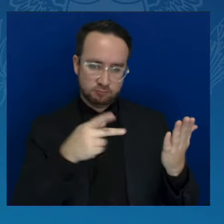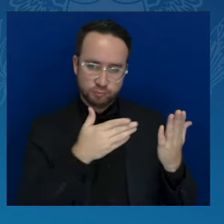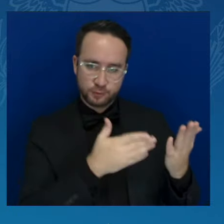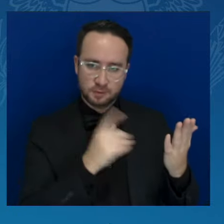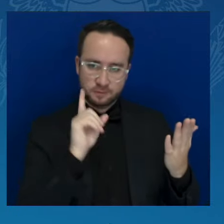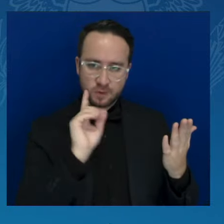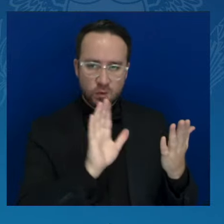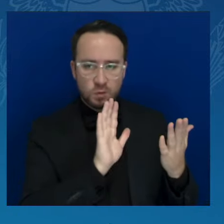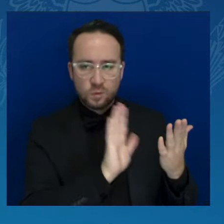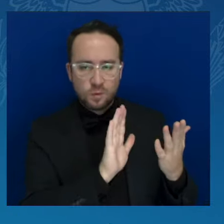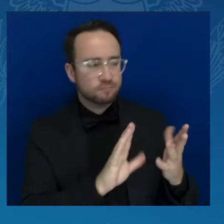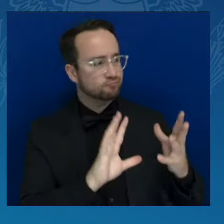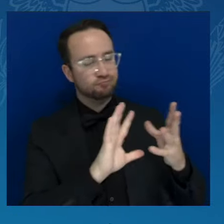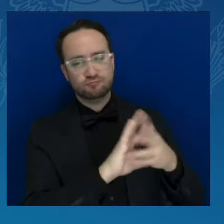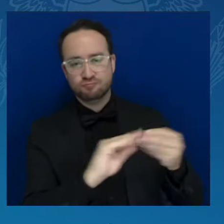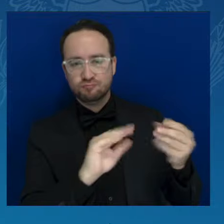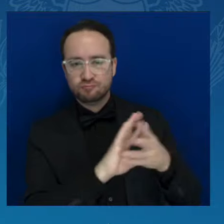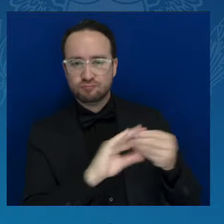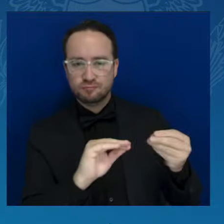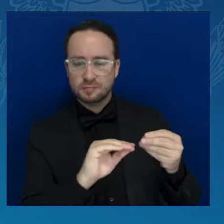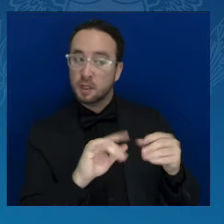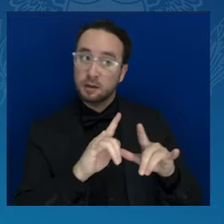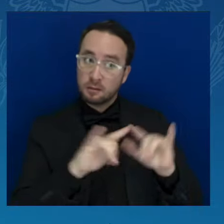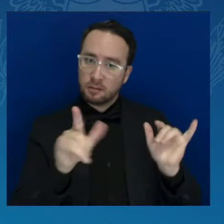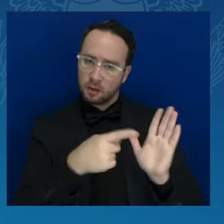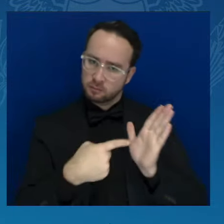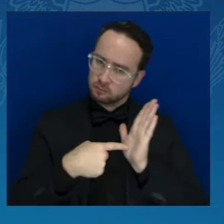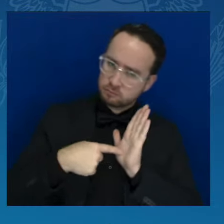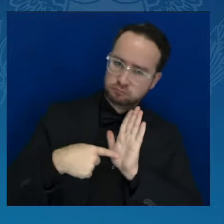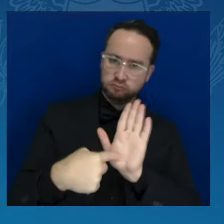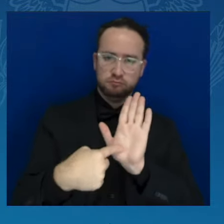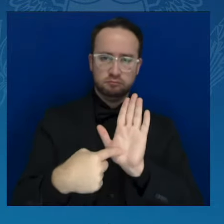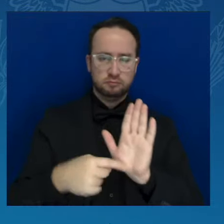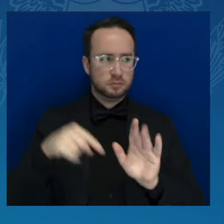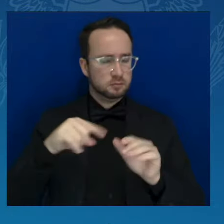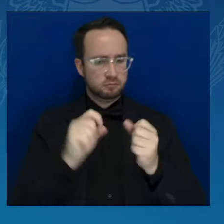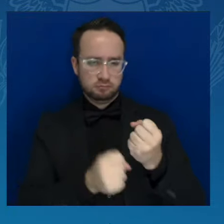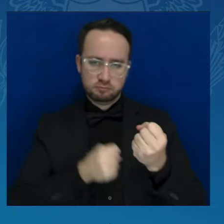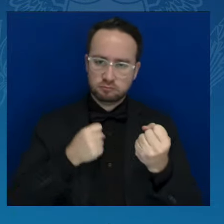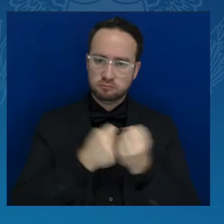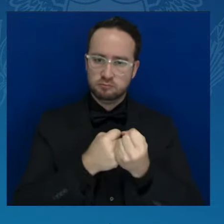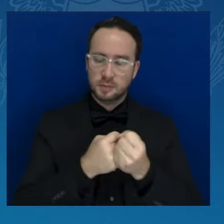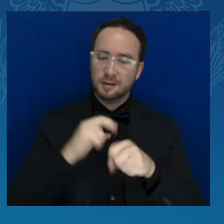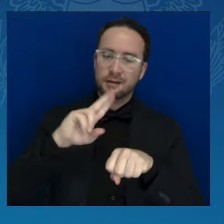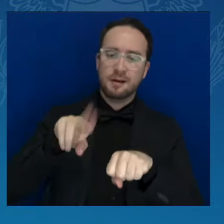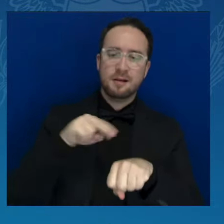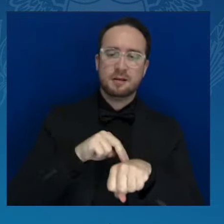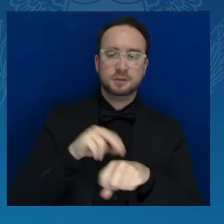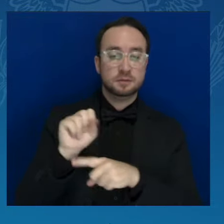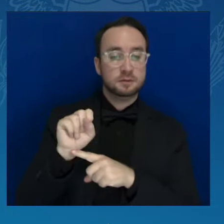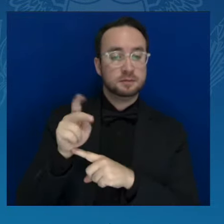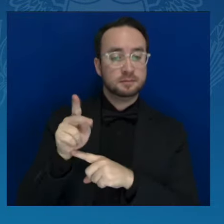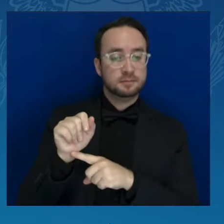is critical to so many priorities here at home for our national security, to our economic and technological competitiveness,